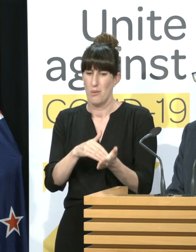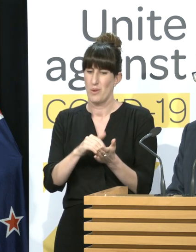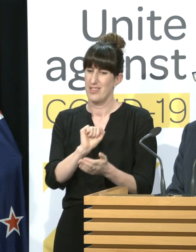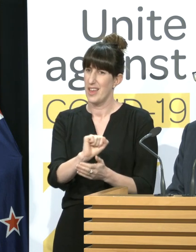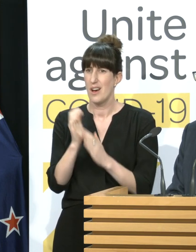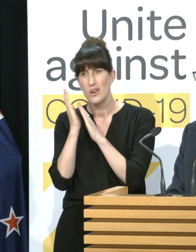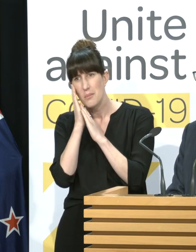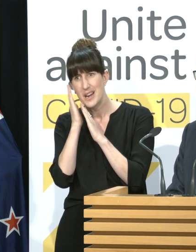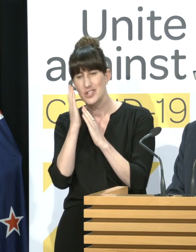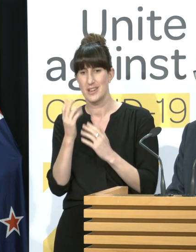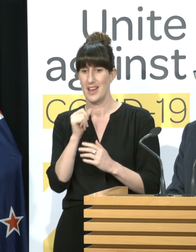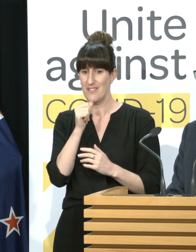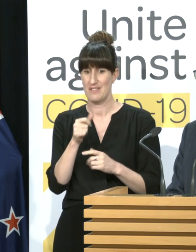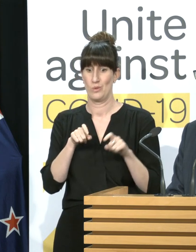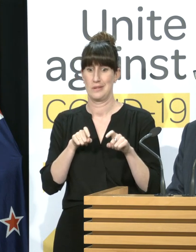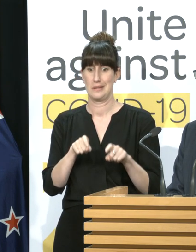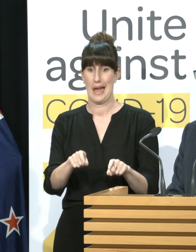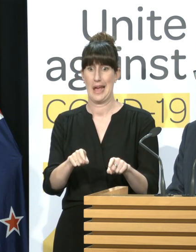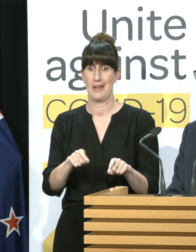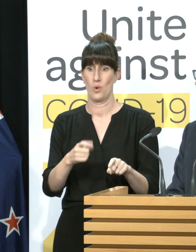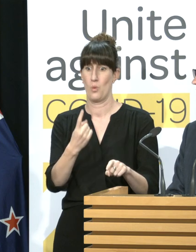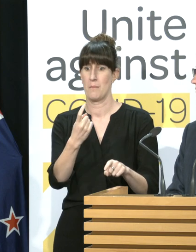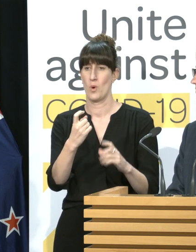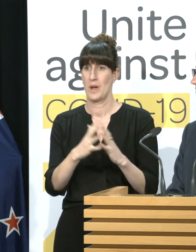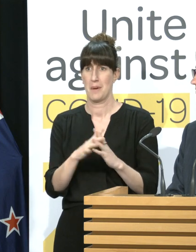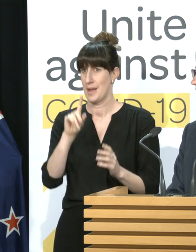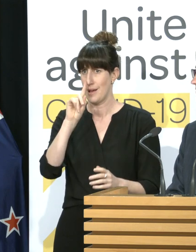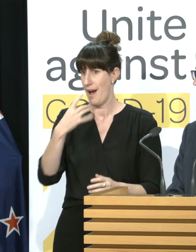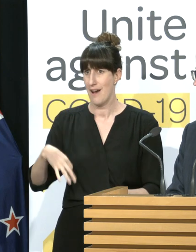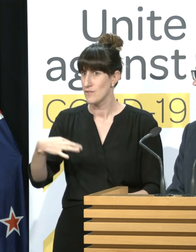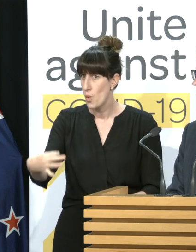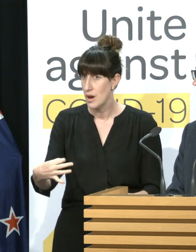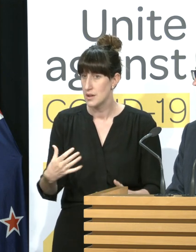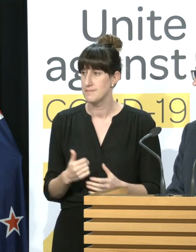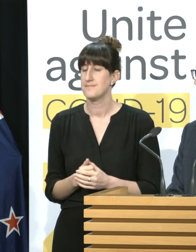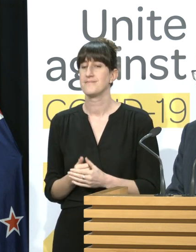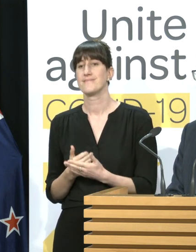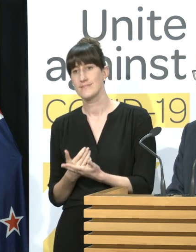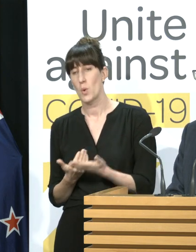or so that could push their budgets. We'd be looking at that? Look, I mean, those are all things that we would deal with on a case by case basis.